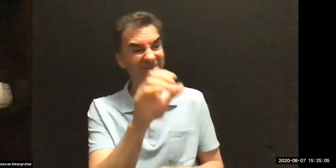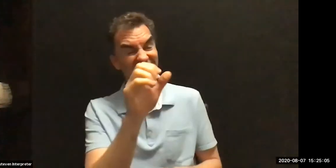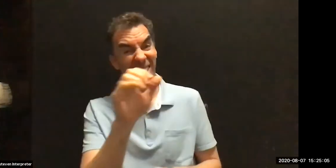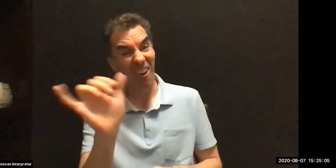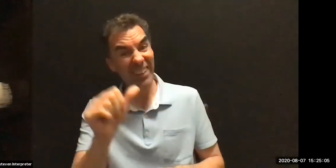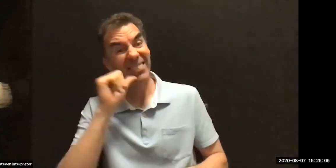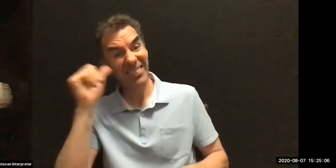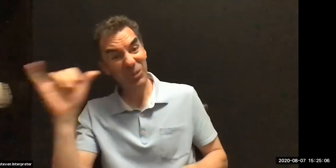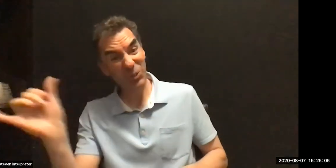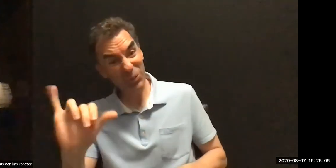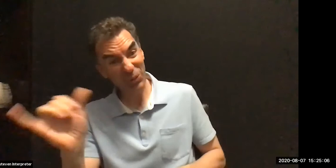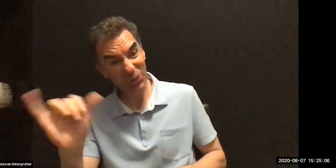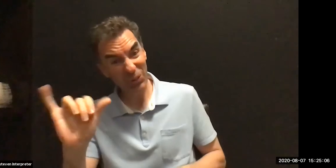Channelle Charest: Yesterday to Channelle Charest: Two days in a row.